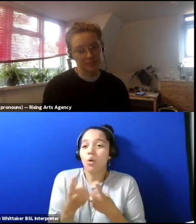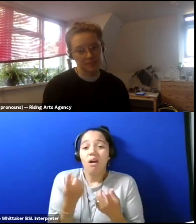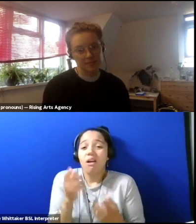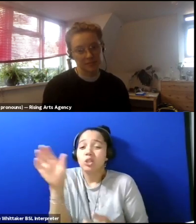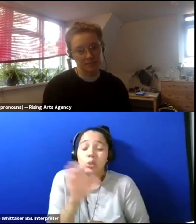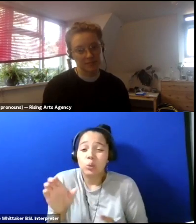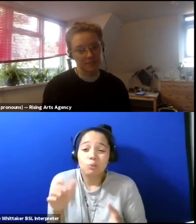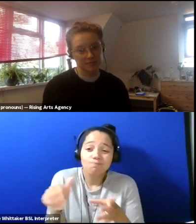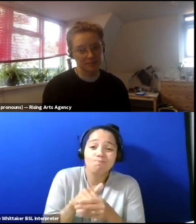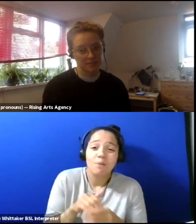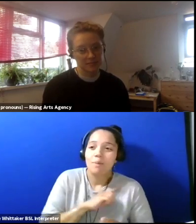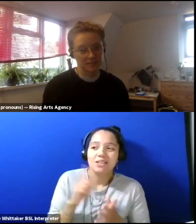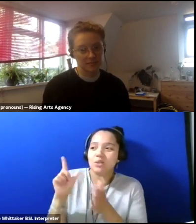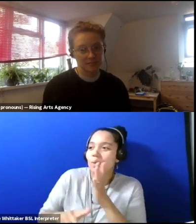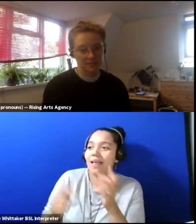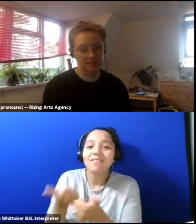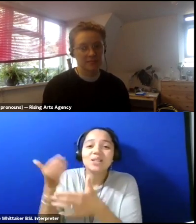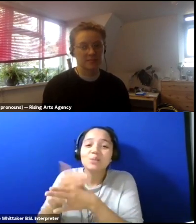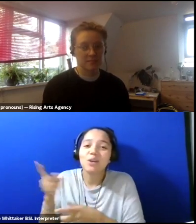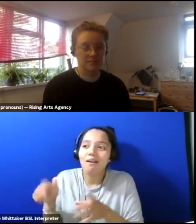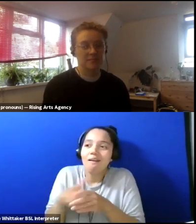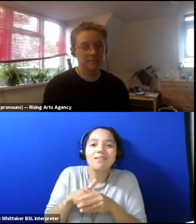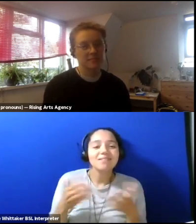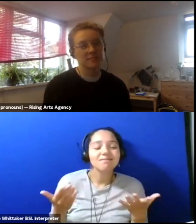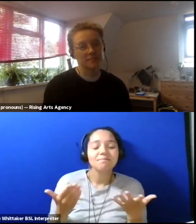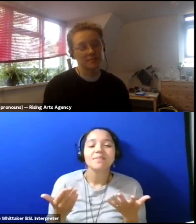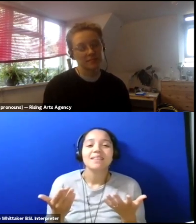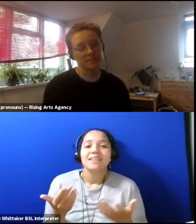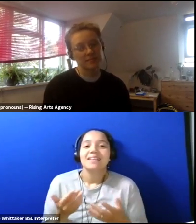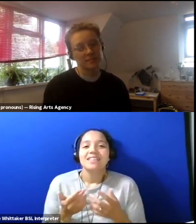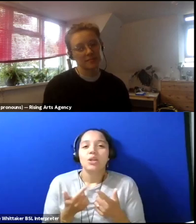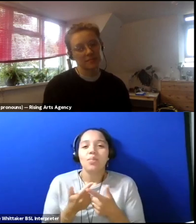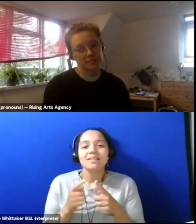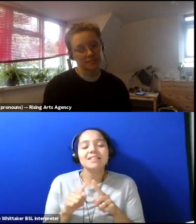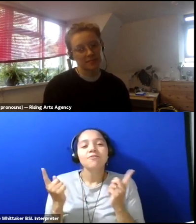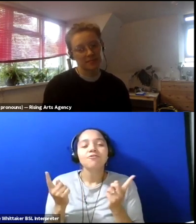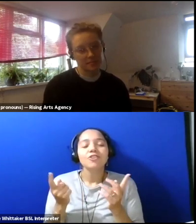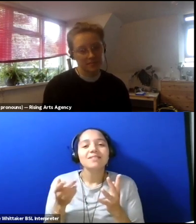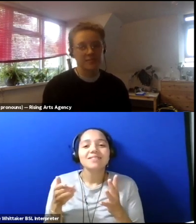calls ever because they finish too late. So there's different entry points, I guess.